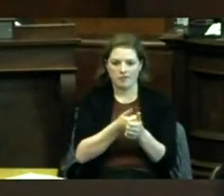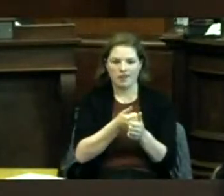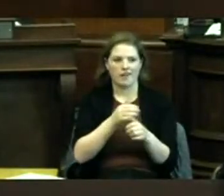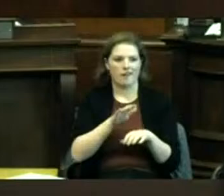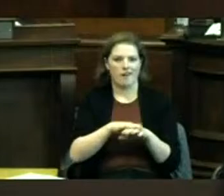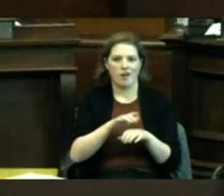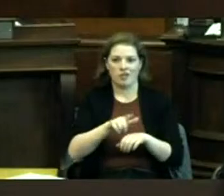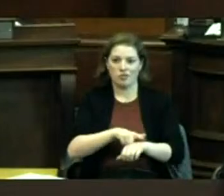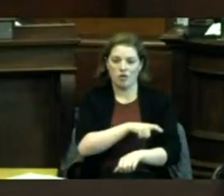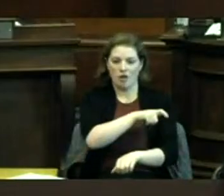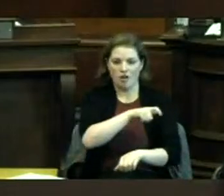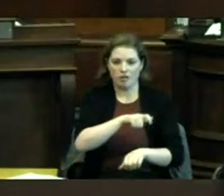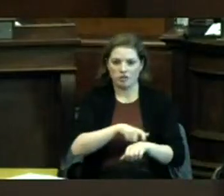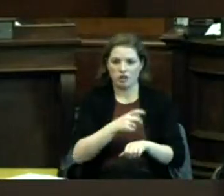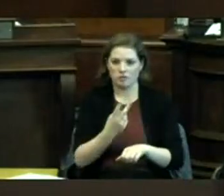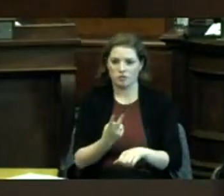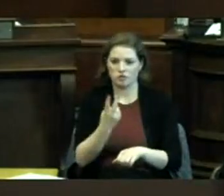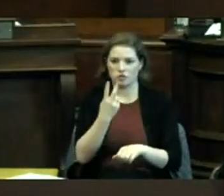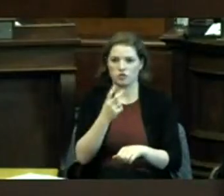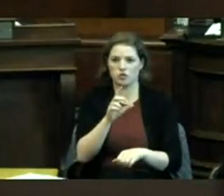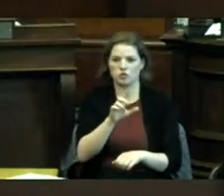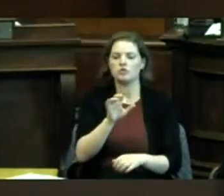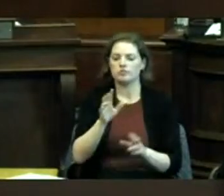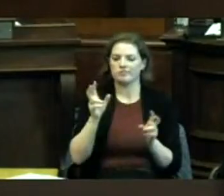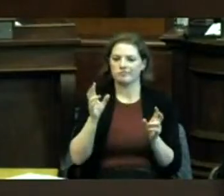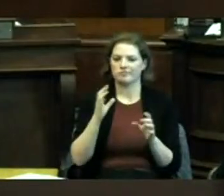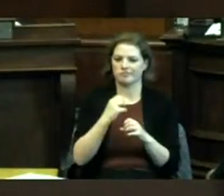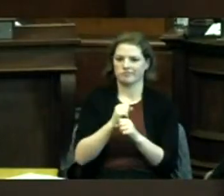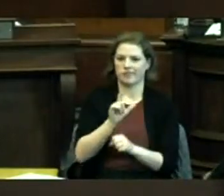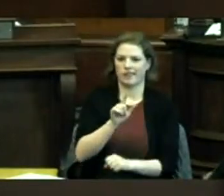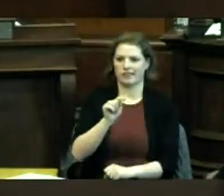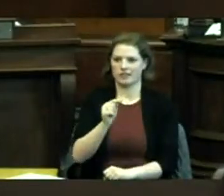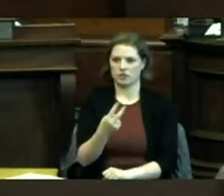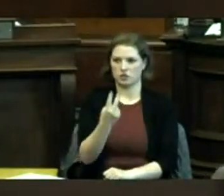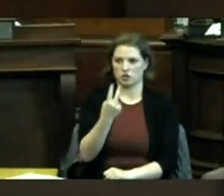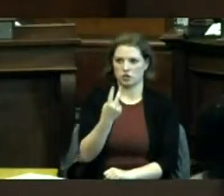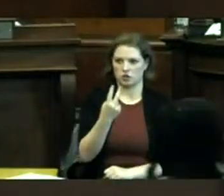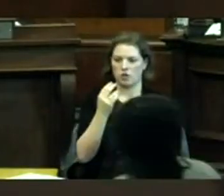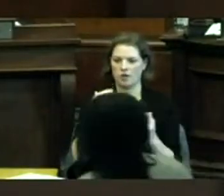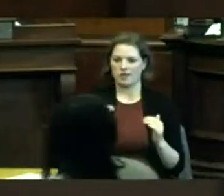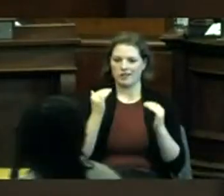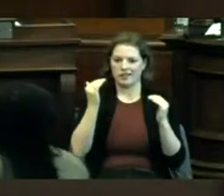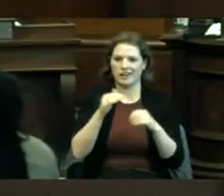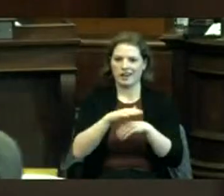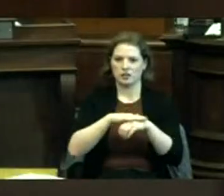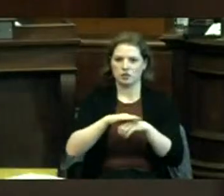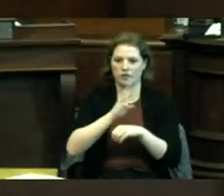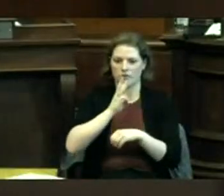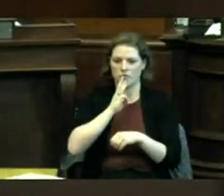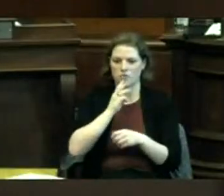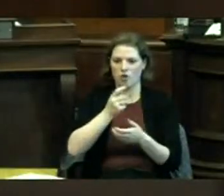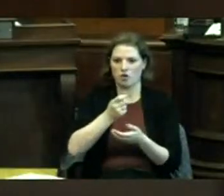Okay. He will provide an update